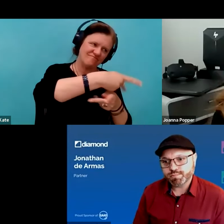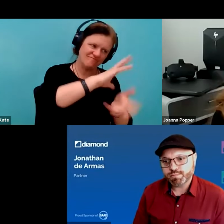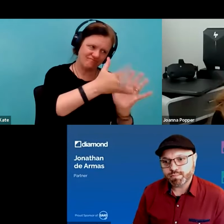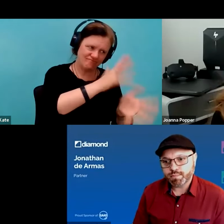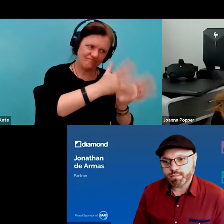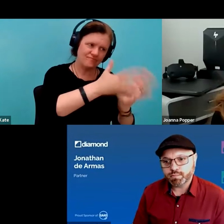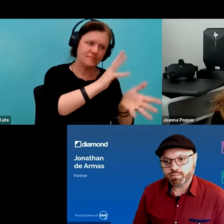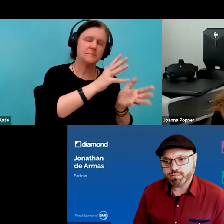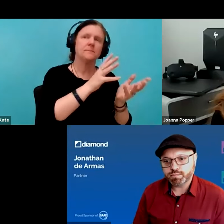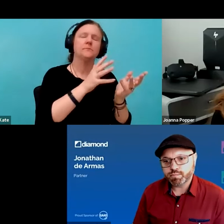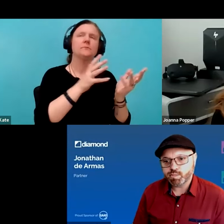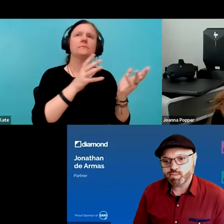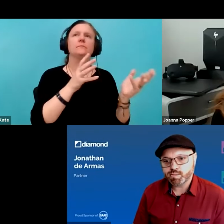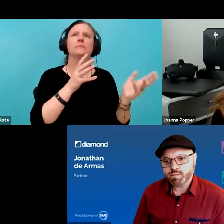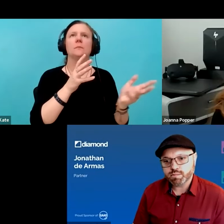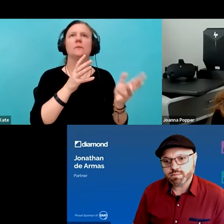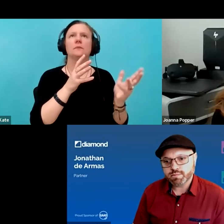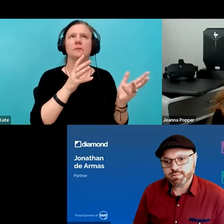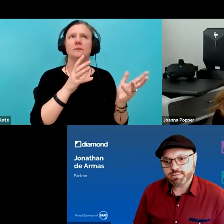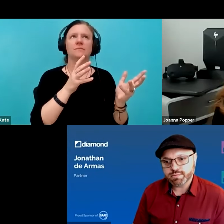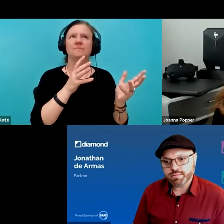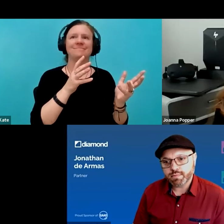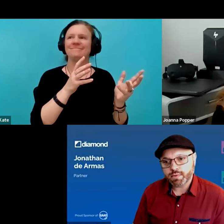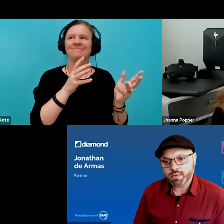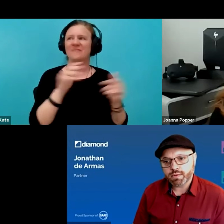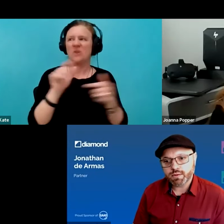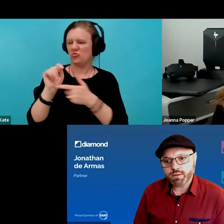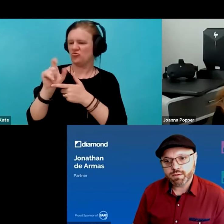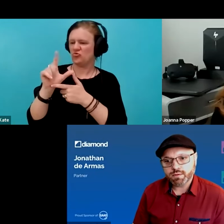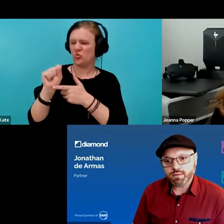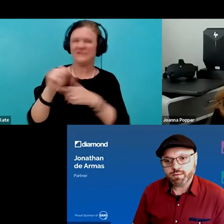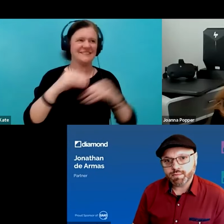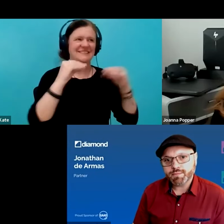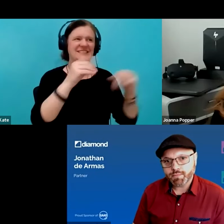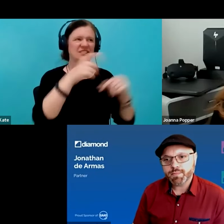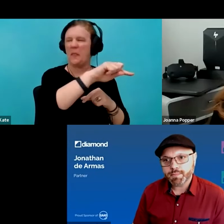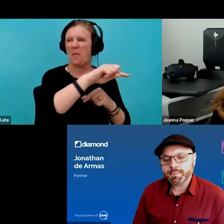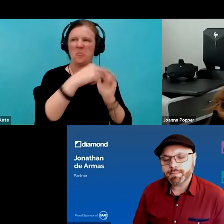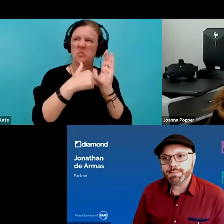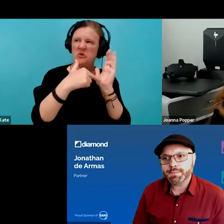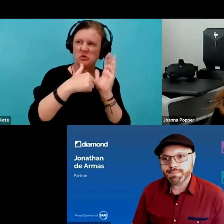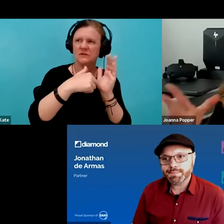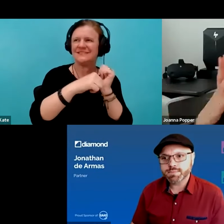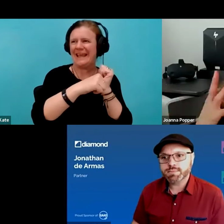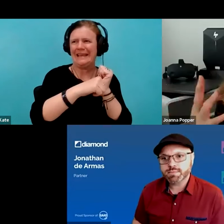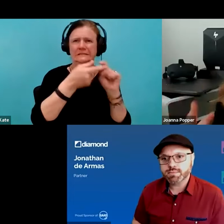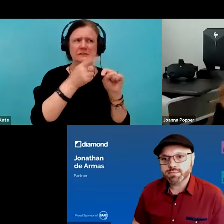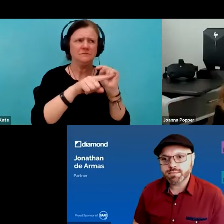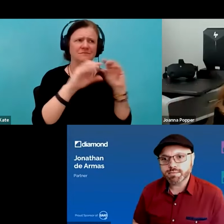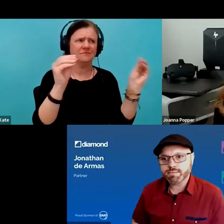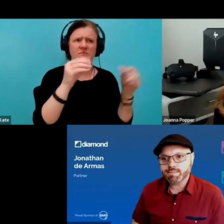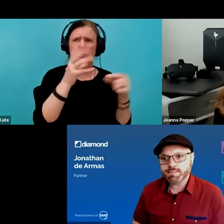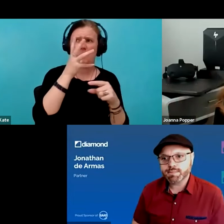Joanna Popper: And but didn't have the right tools to train the long term caregivers in terms of we and what what her mother was experiencing and